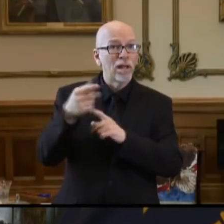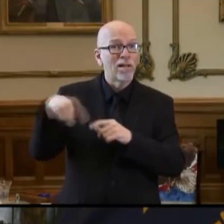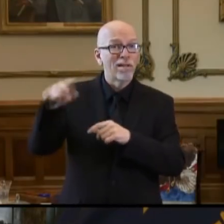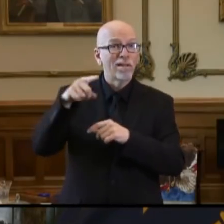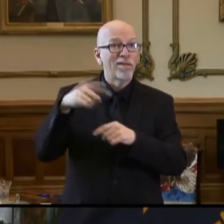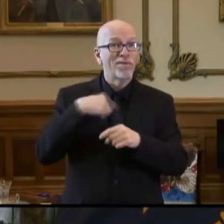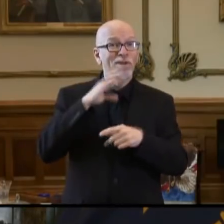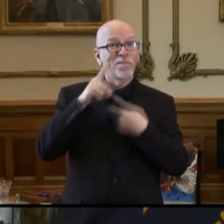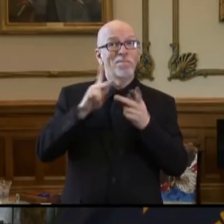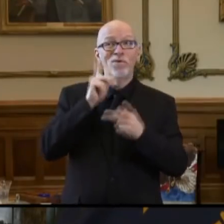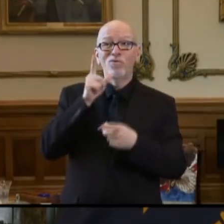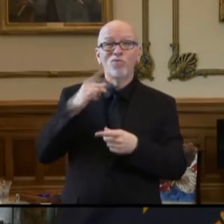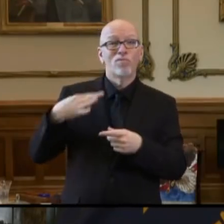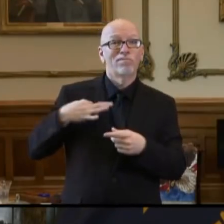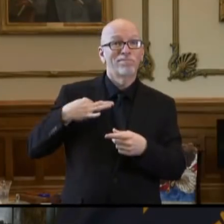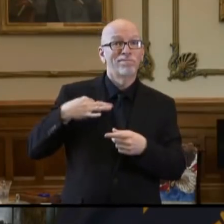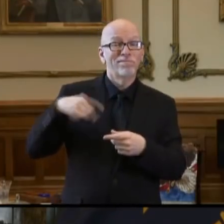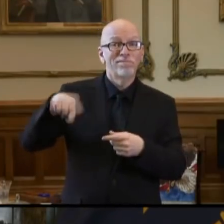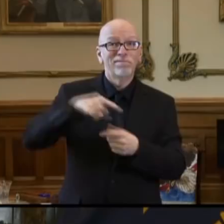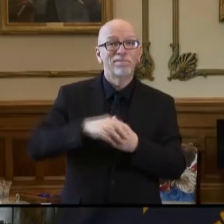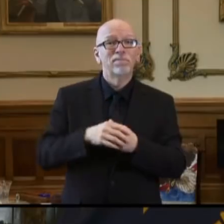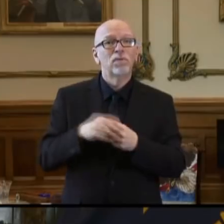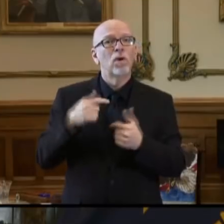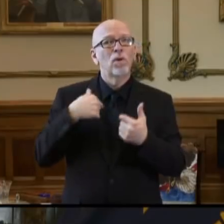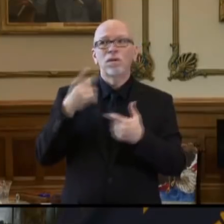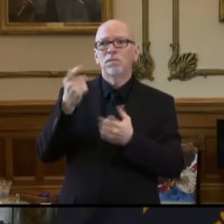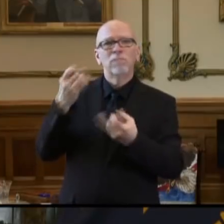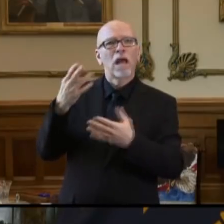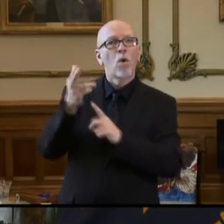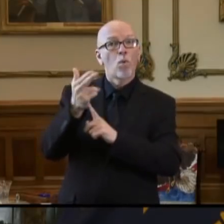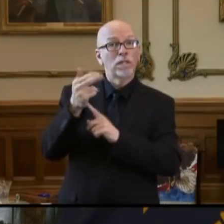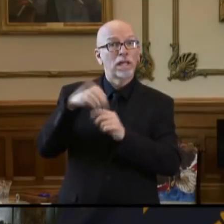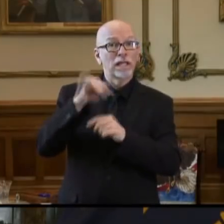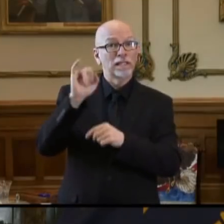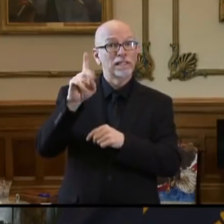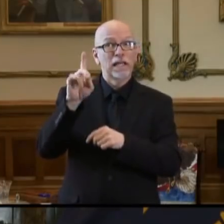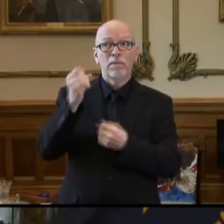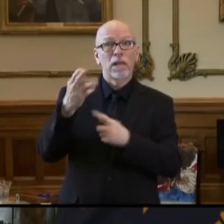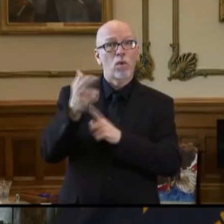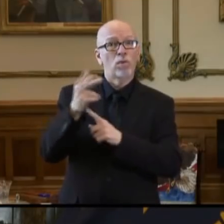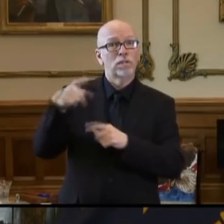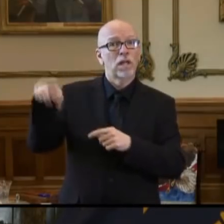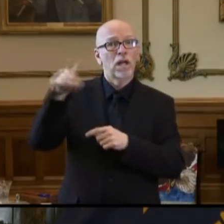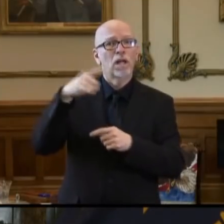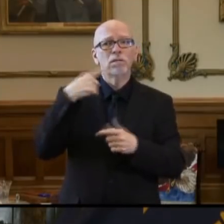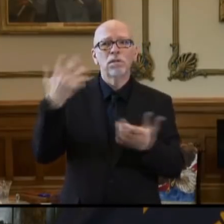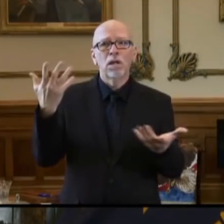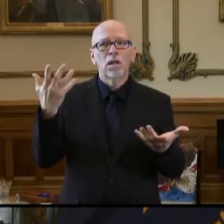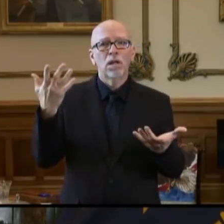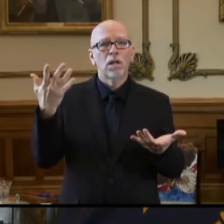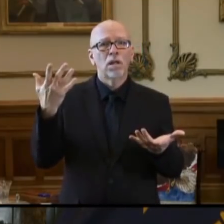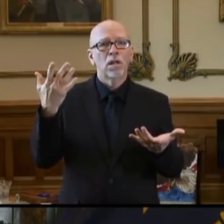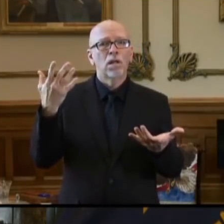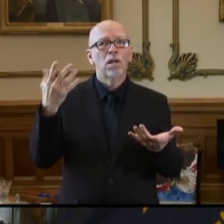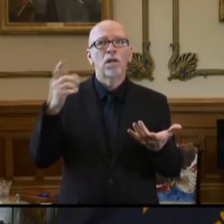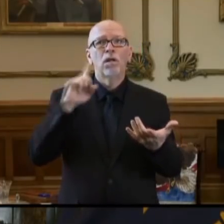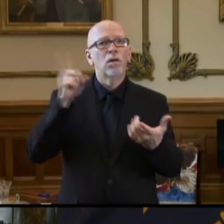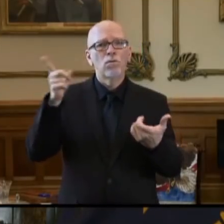ONE ANOTHER. AND THEN LASTLY I WANT TO SAY THANK YOU TO ALL THOSE HOTELS THAT WE'RE HEARING FROM. YOU TALK ABOUT FOLKS STEPPING UP TO VOLUNTEER. WE'VE